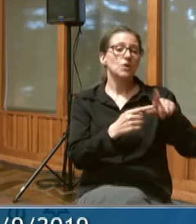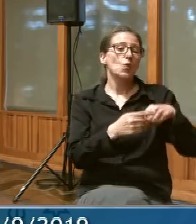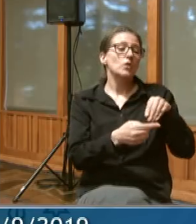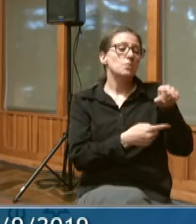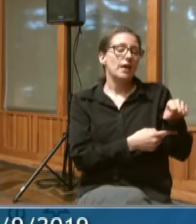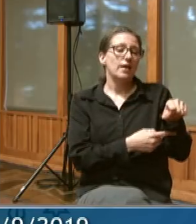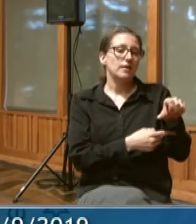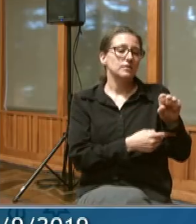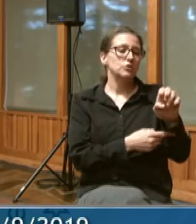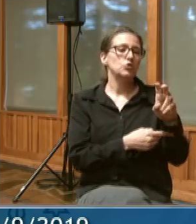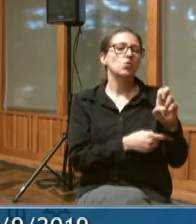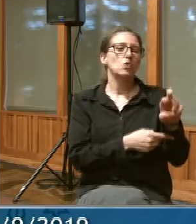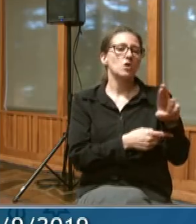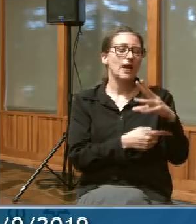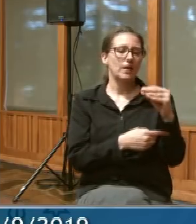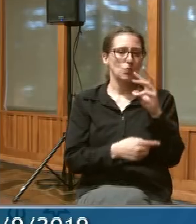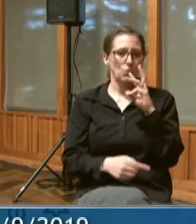THE VAST MAJORITY OF CITY RESOURCES OF THAT IS DEDICATED.